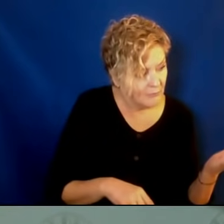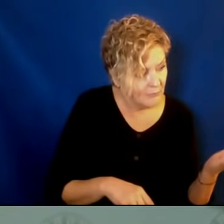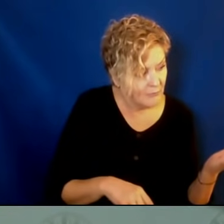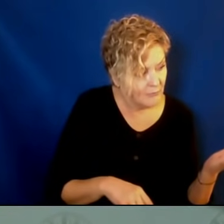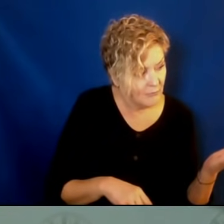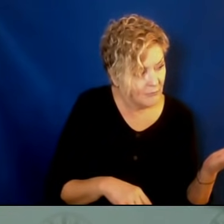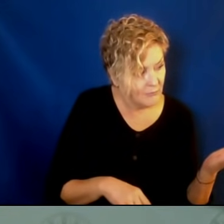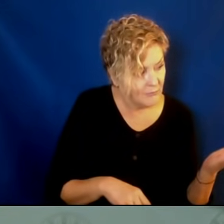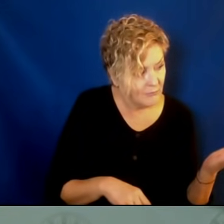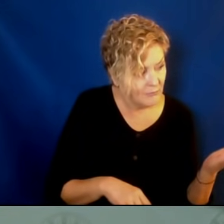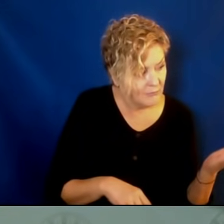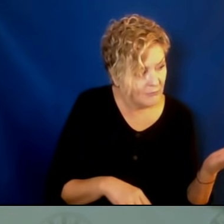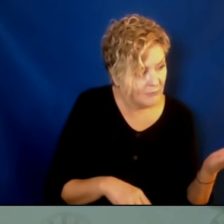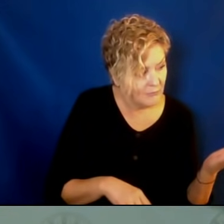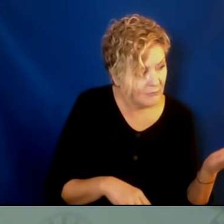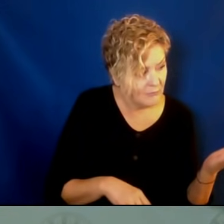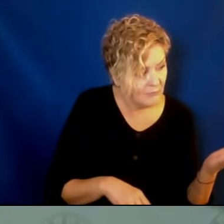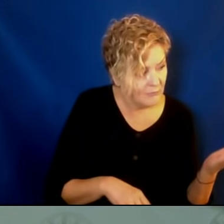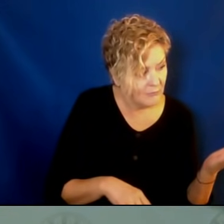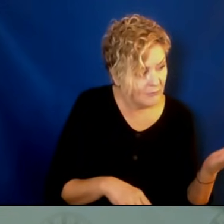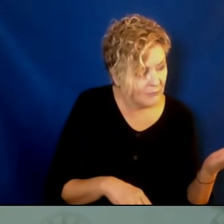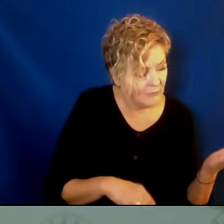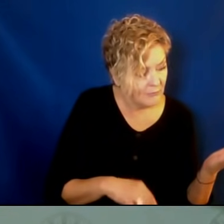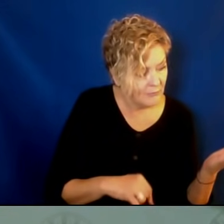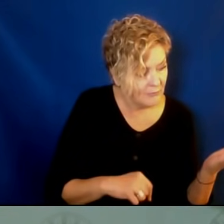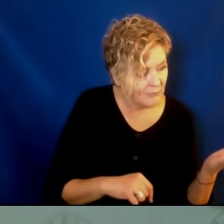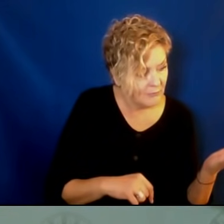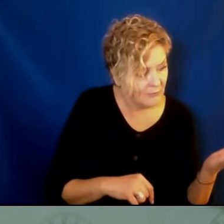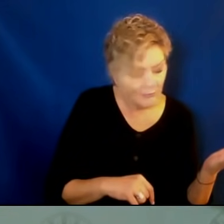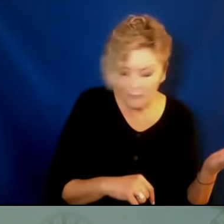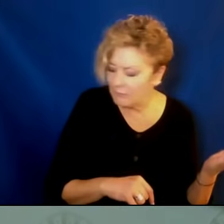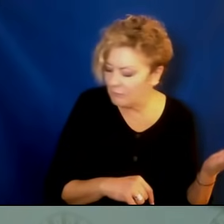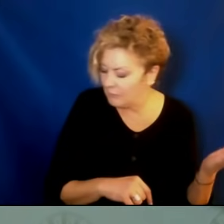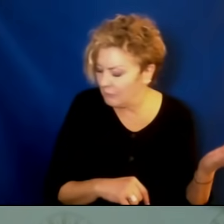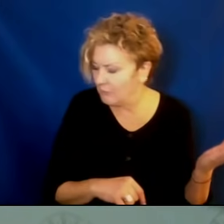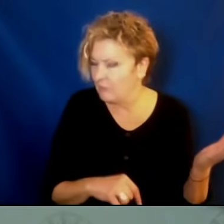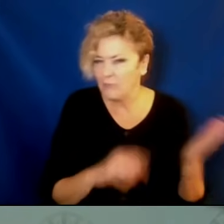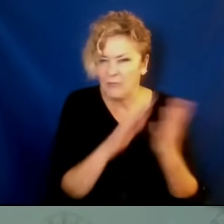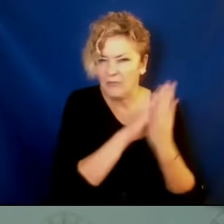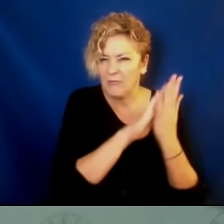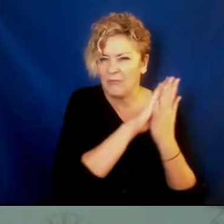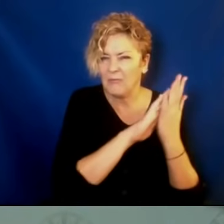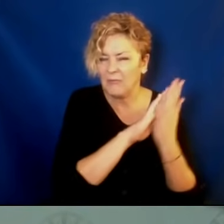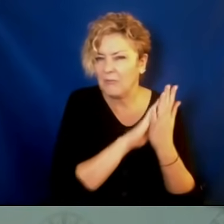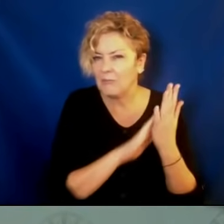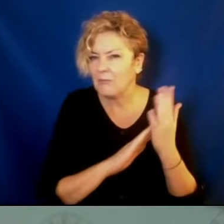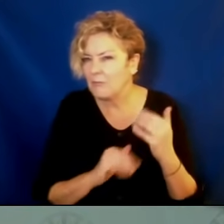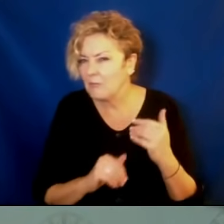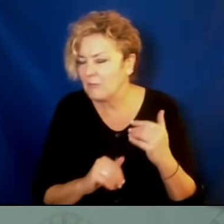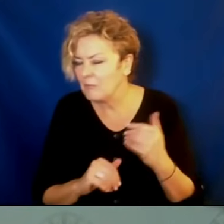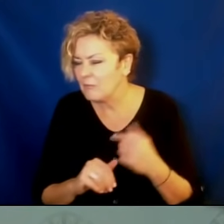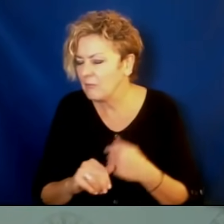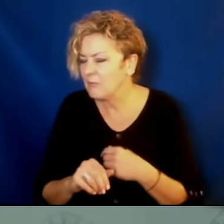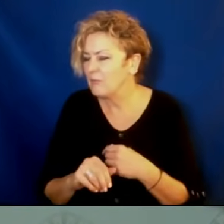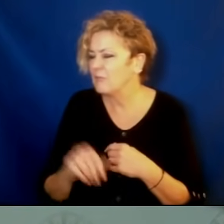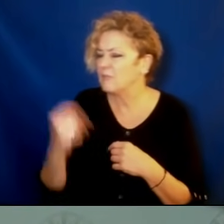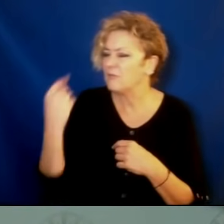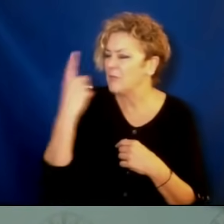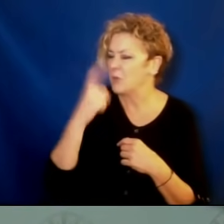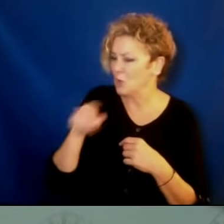At this moment, we have a concerning number of new infections at the moment, we are also, hospitalizations are stable, the number of